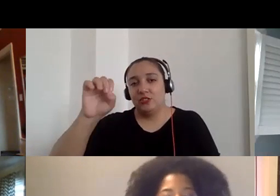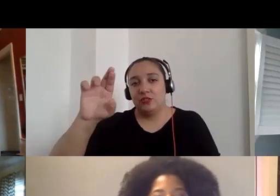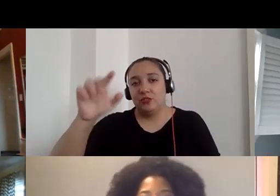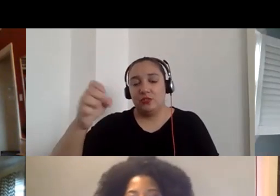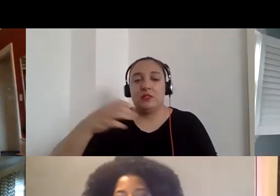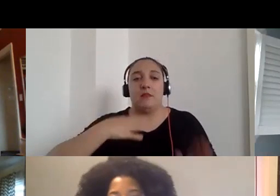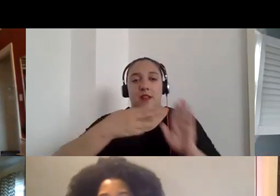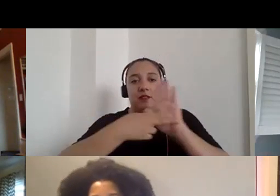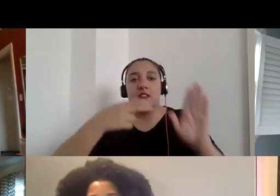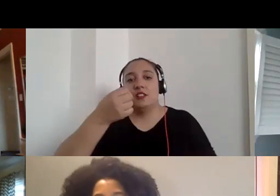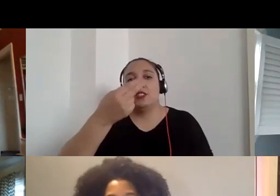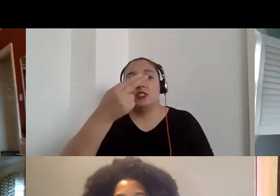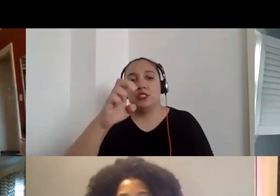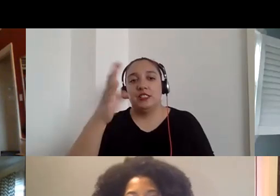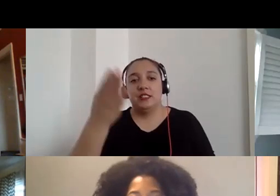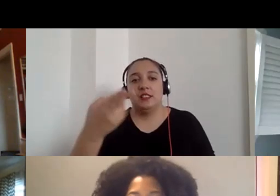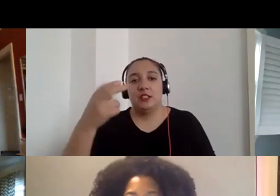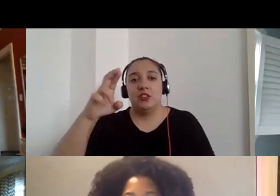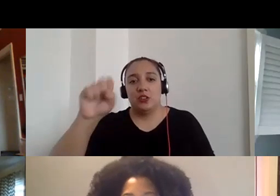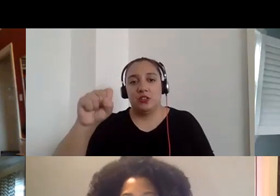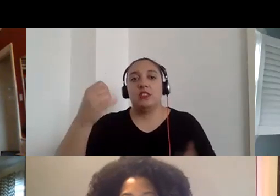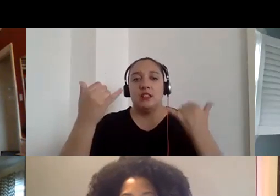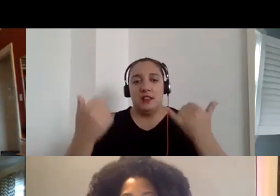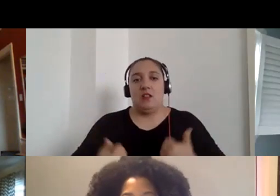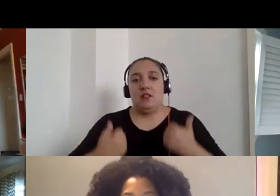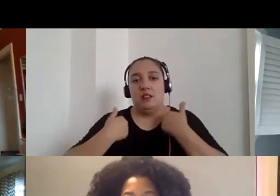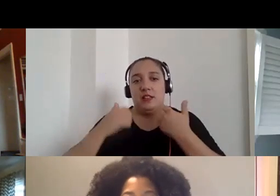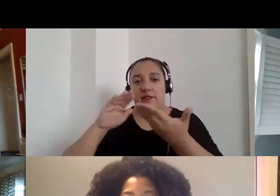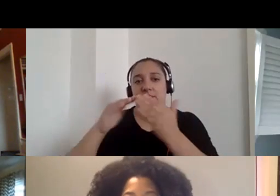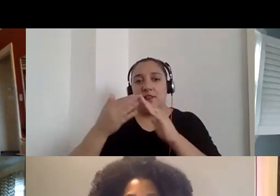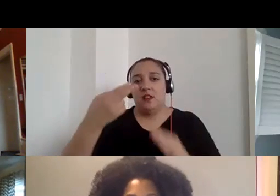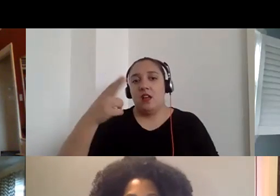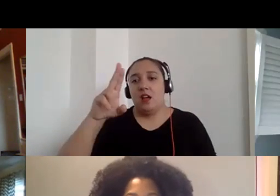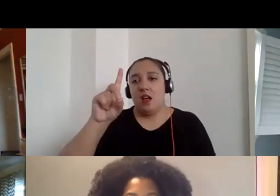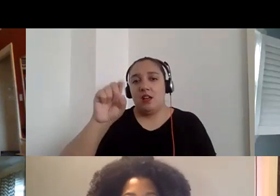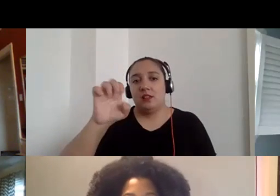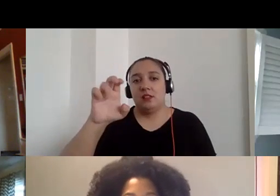I'm currently residing in Hudson, New York City which is the land of the Mohican people.